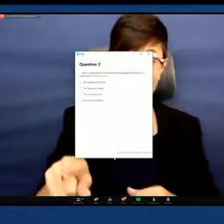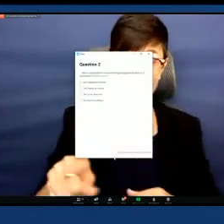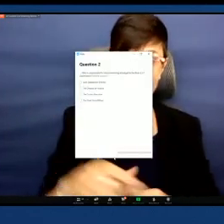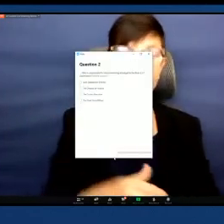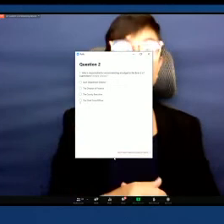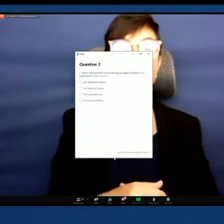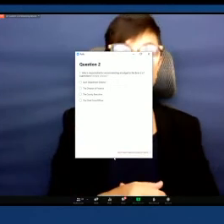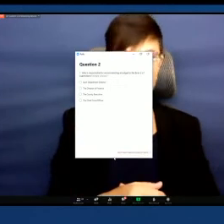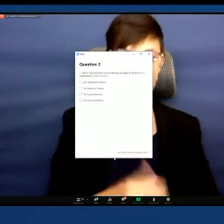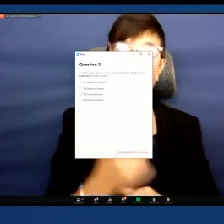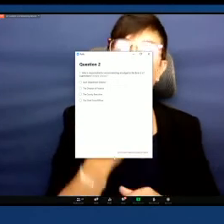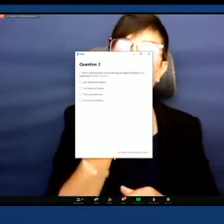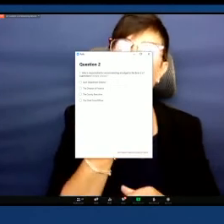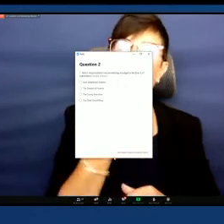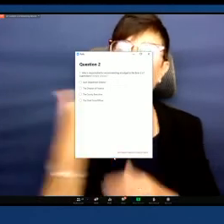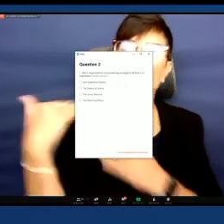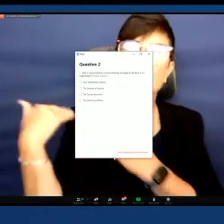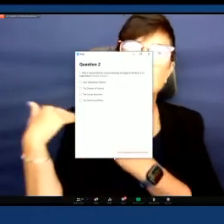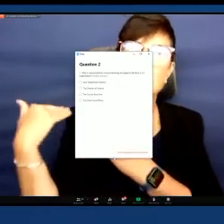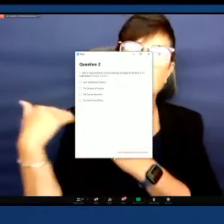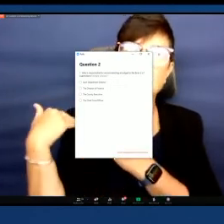to the Board of Supervisors for their consideration?